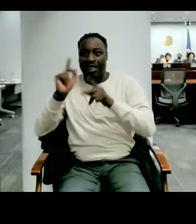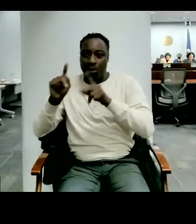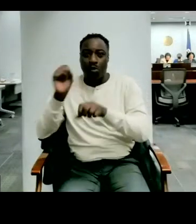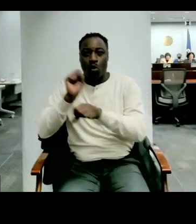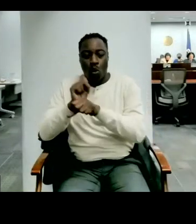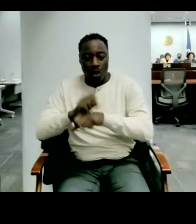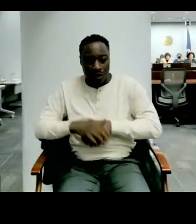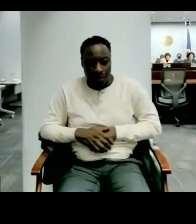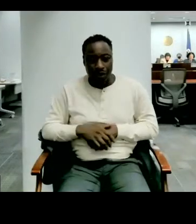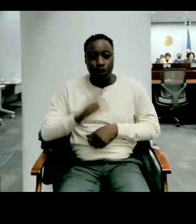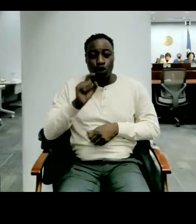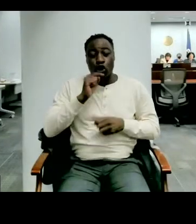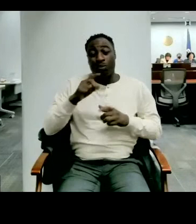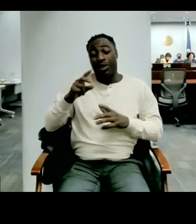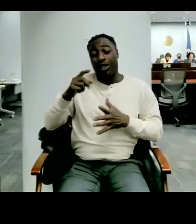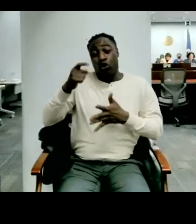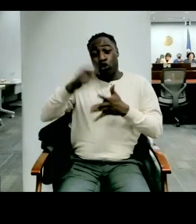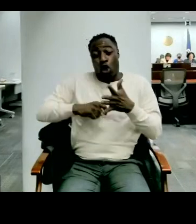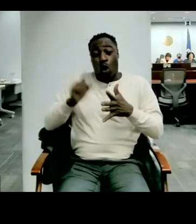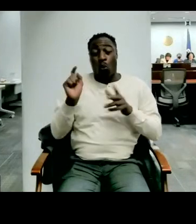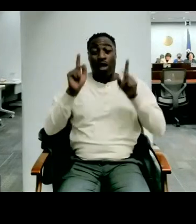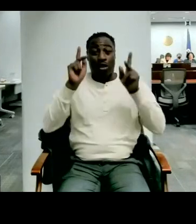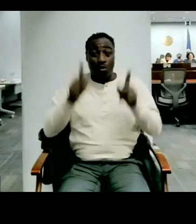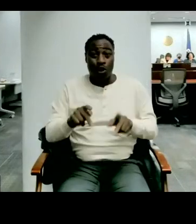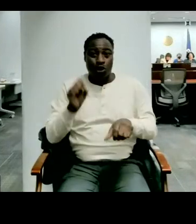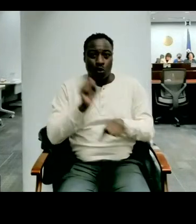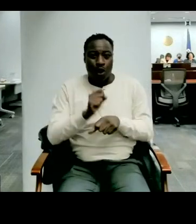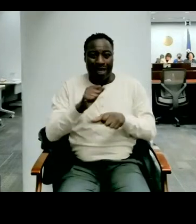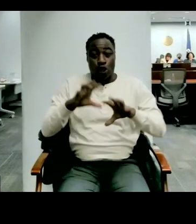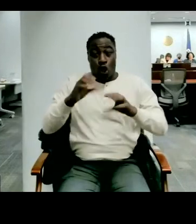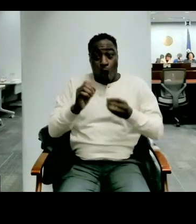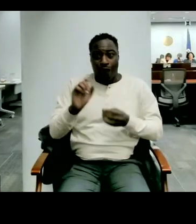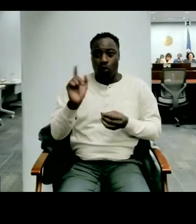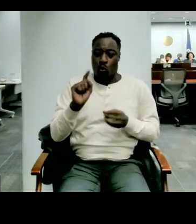ted in the Region where the person works at and the offices where they work at so they